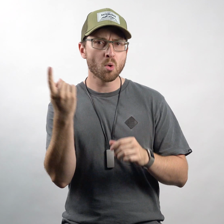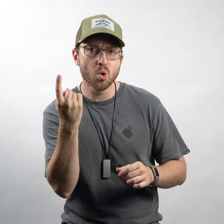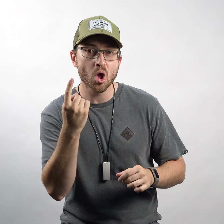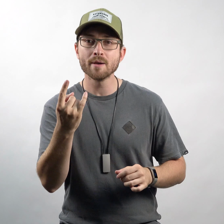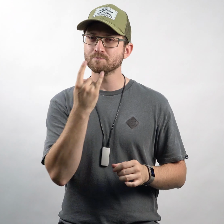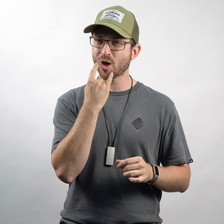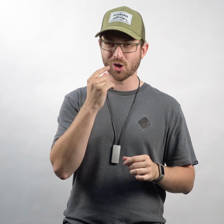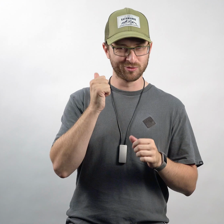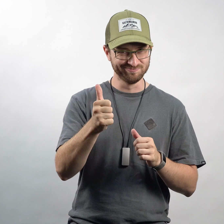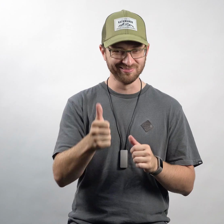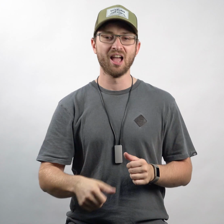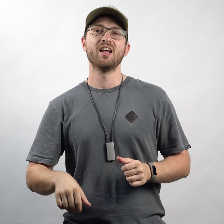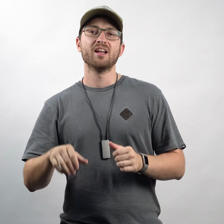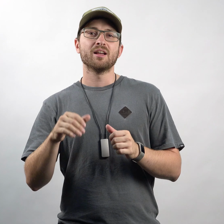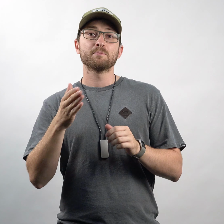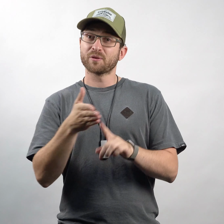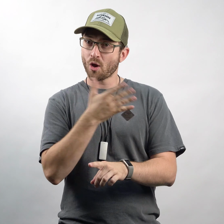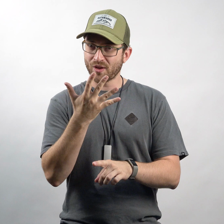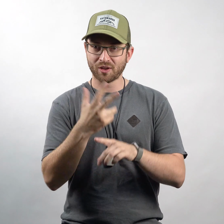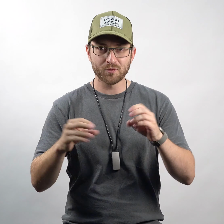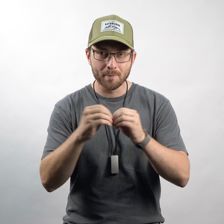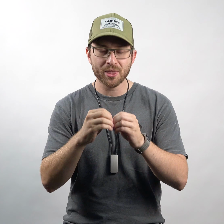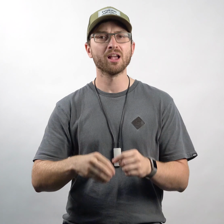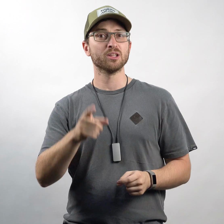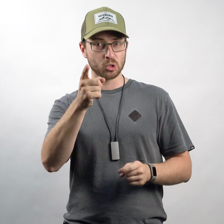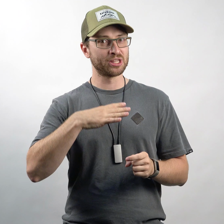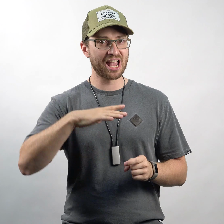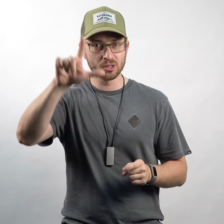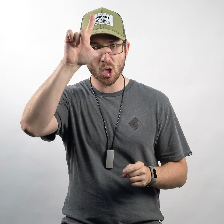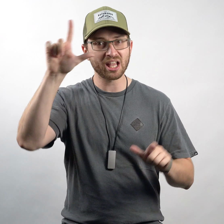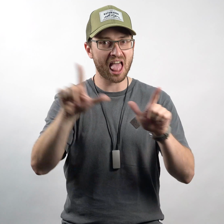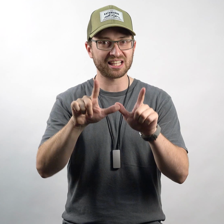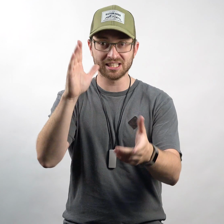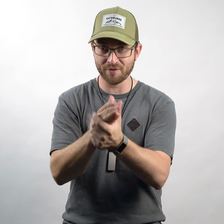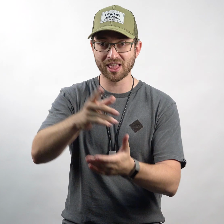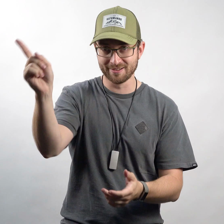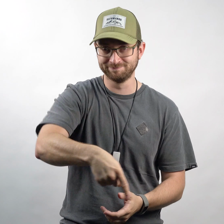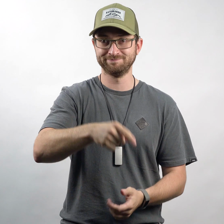Contact Matthew Norman before 15 Feb. You must have your Learners License to apply.